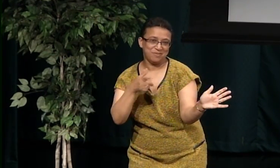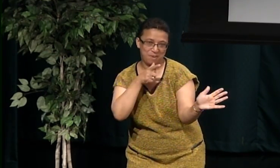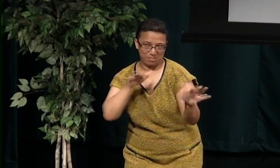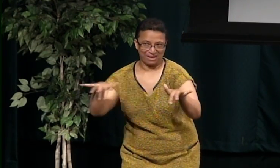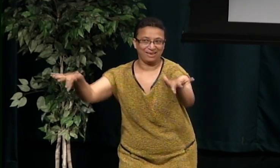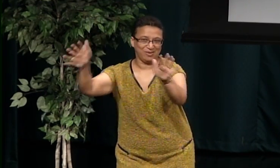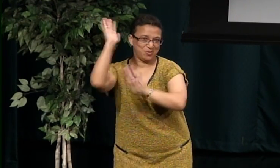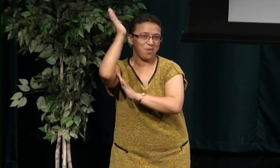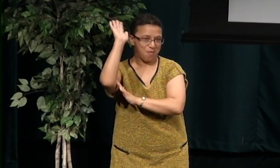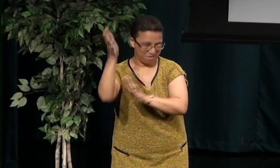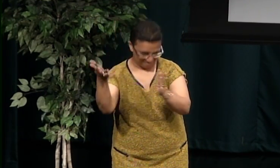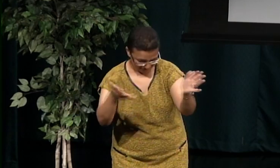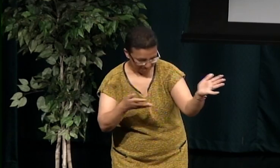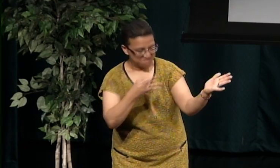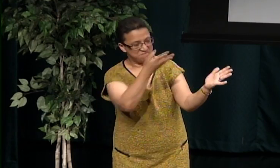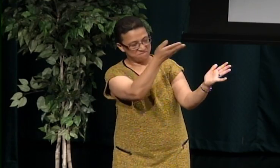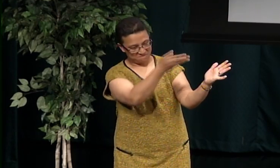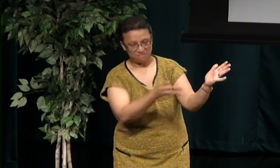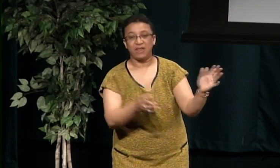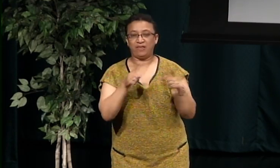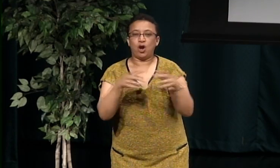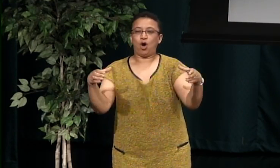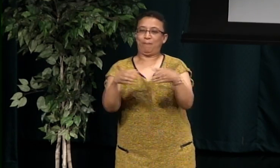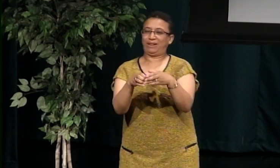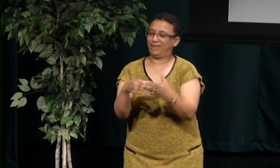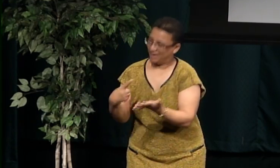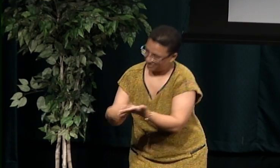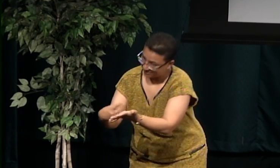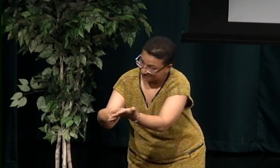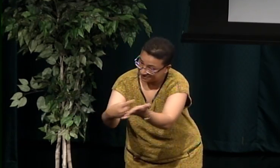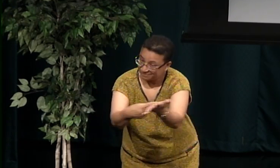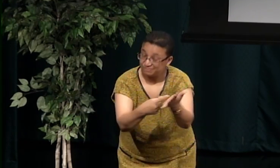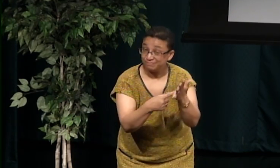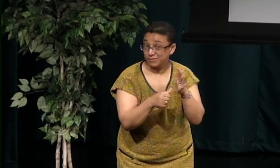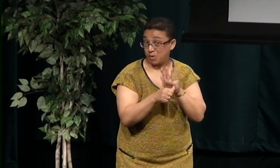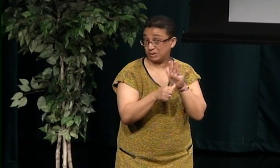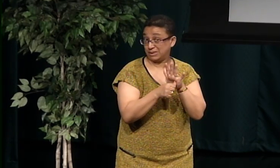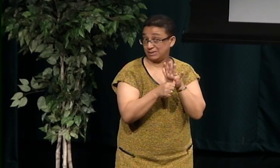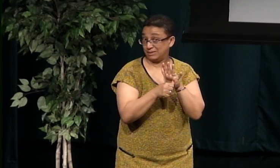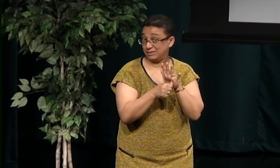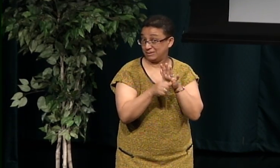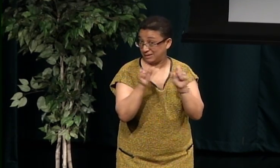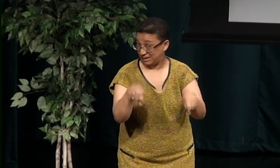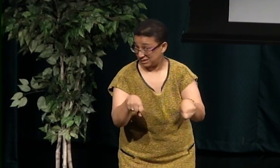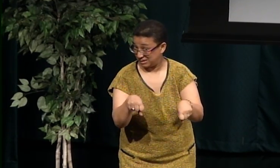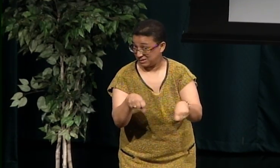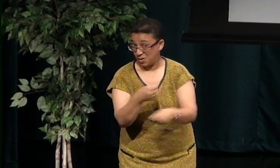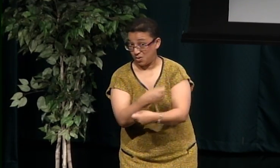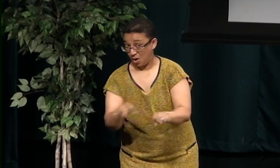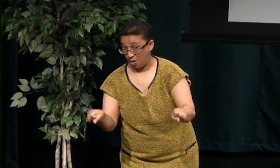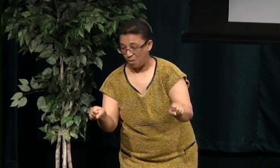on whether they see it as a positive or a negative. And the committee reconvenes.